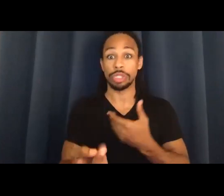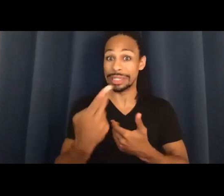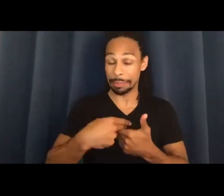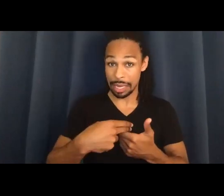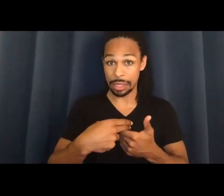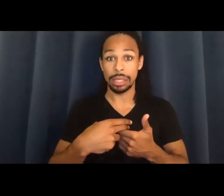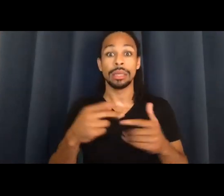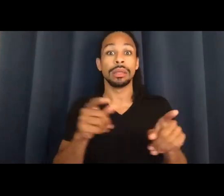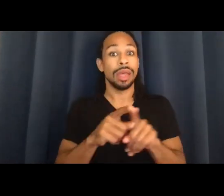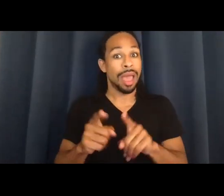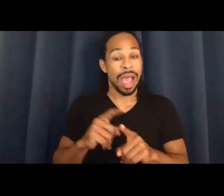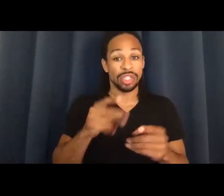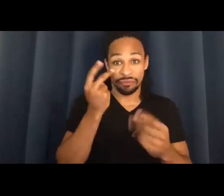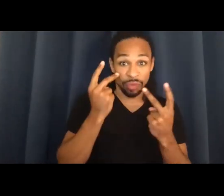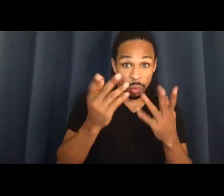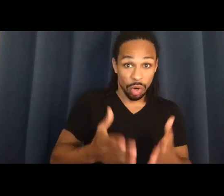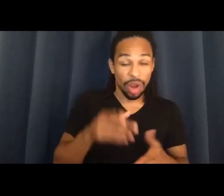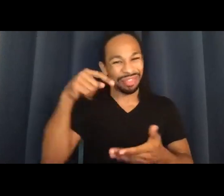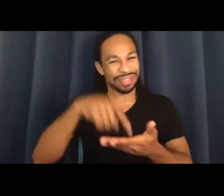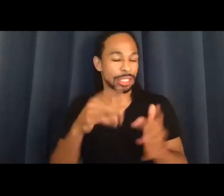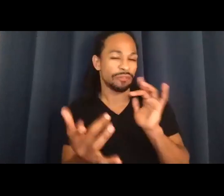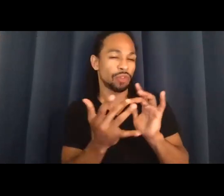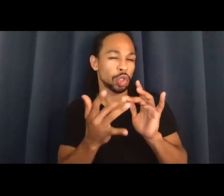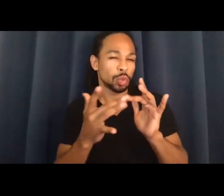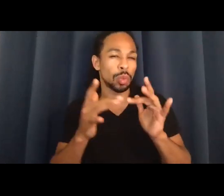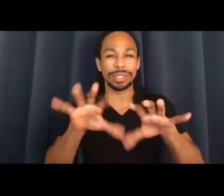entering a virtual space of learning reflection, respect and